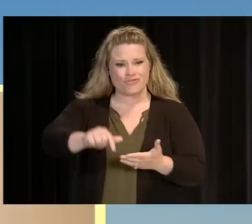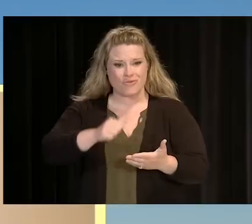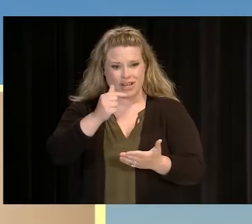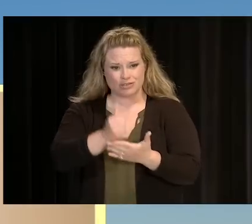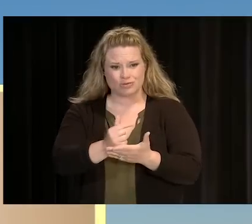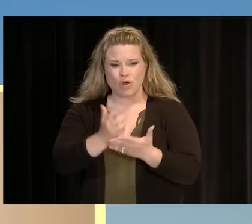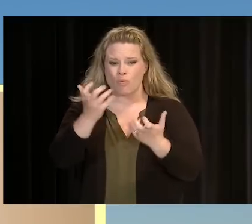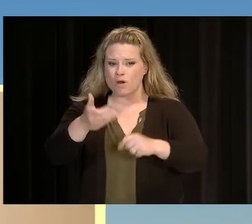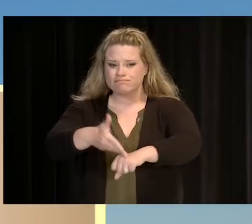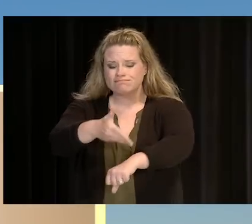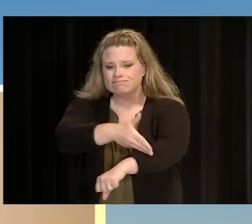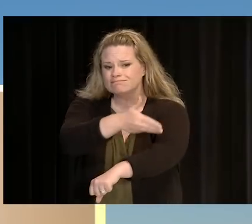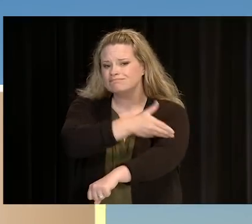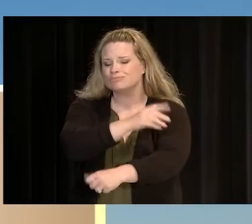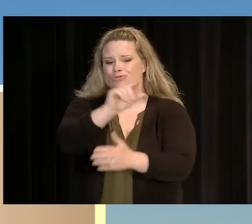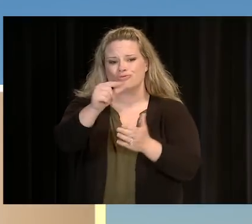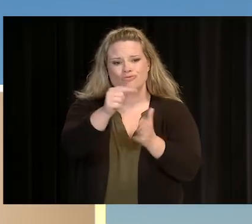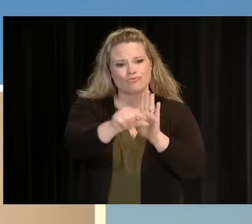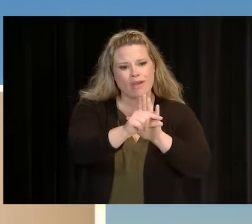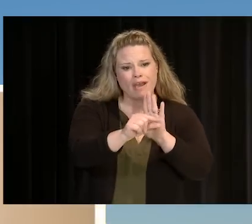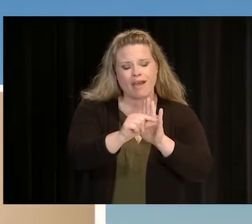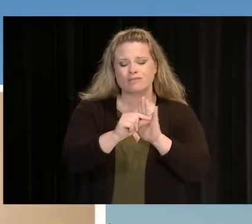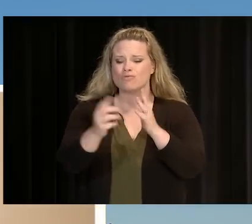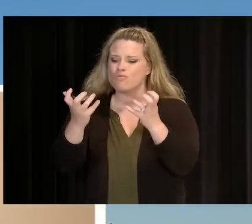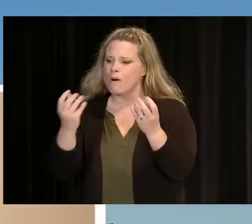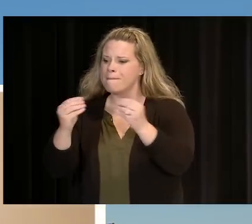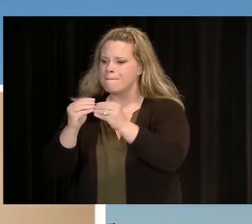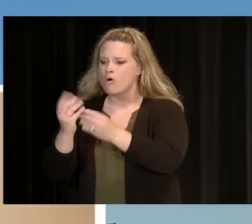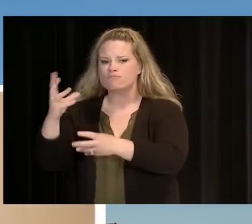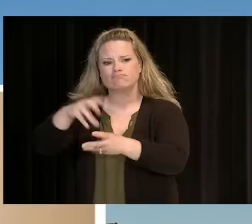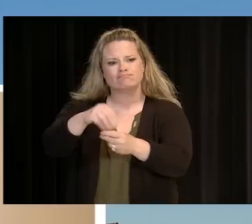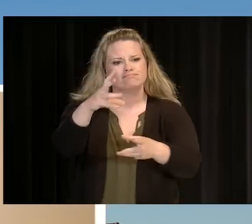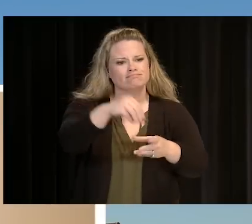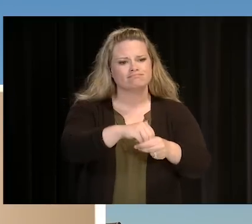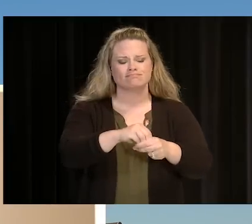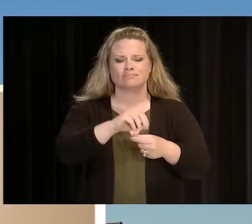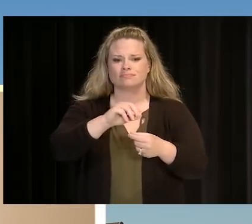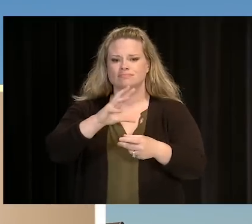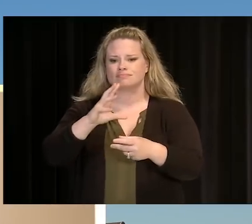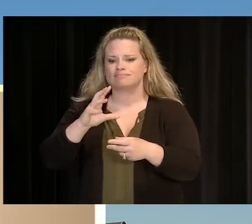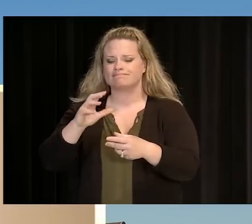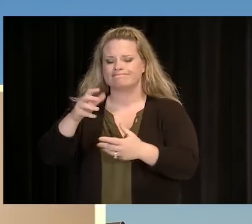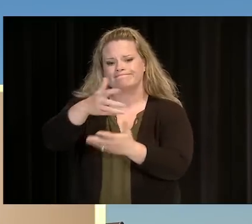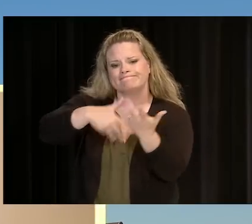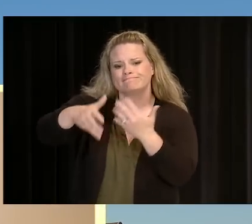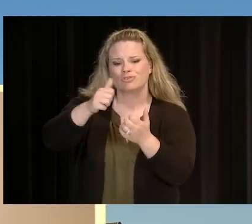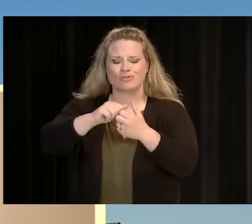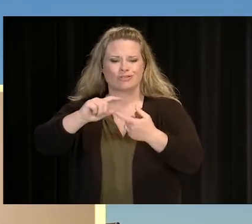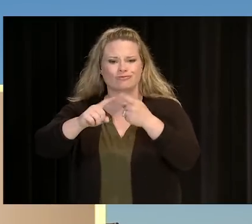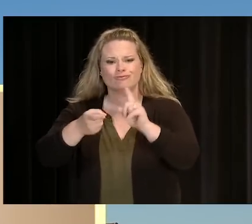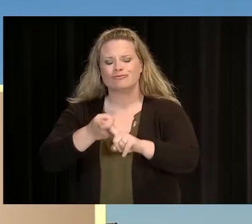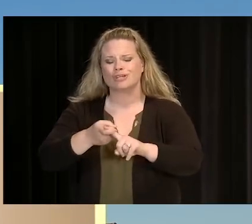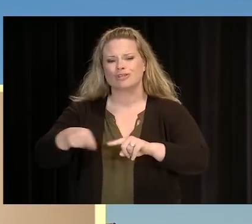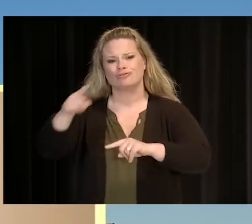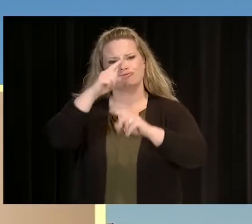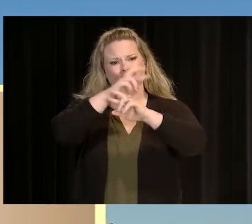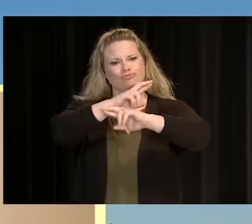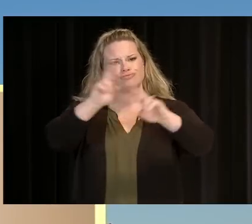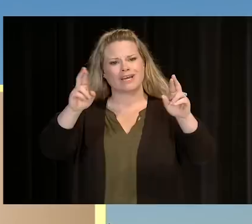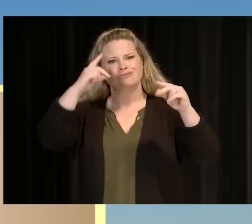WE WANTED BETTER GRADES, WE WANTED TO BE MORE INVOLVED, WE WANTED TO MAKE MORE MEMORIES WITH OUR PEERS, SOME OF US DREAMT OF WEARING THE GOWN, THE CAP,